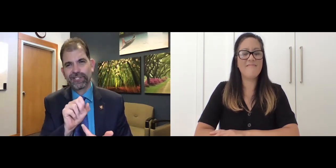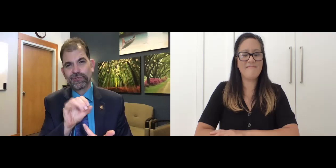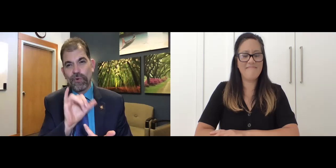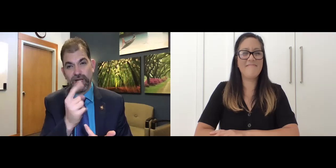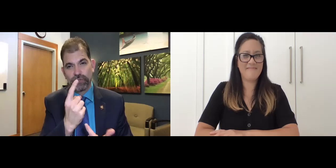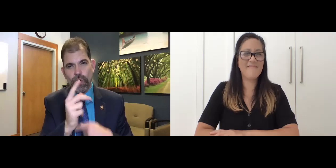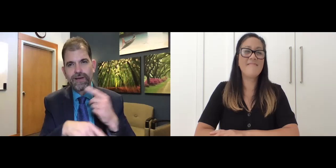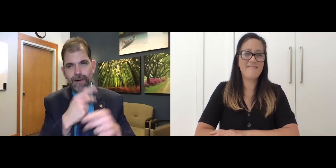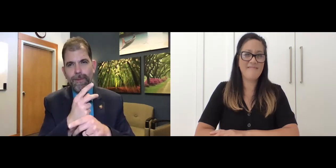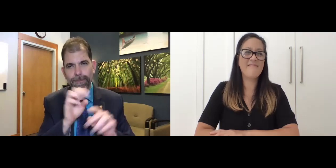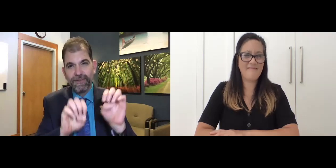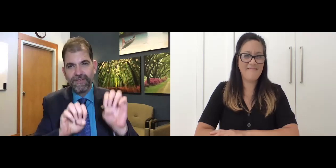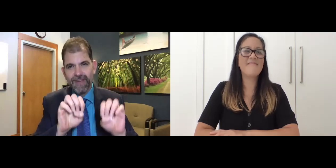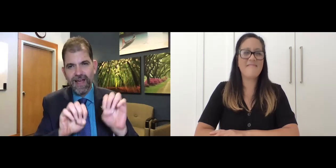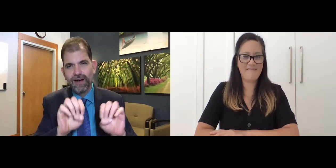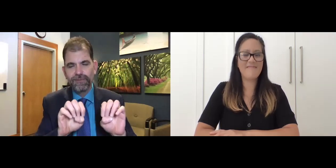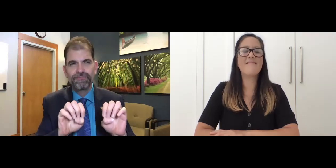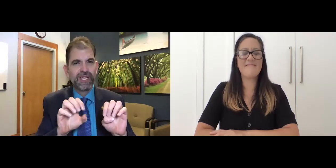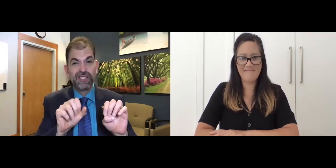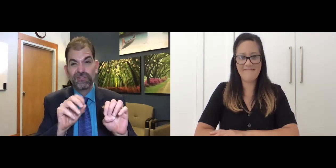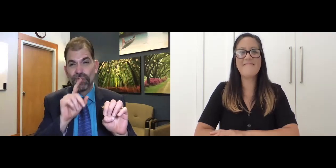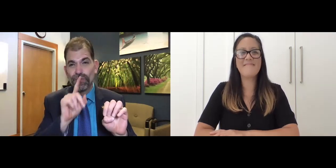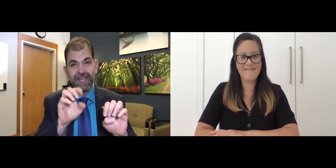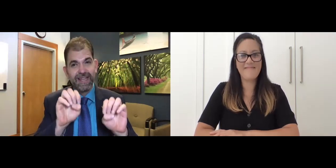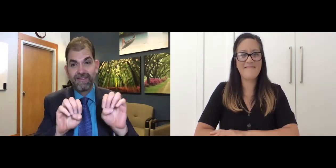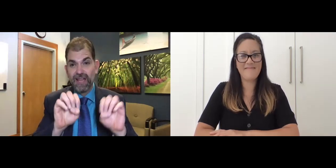a lawsuit based on our findings.